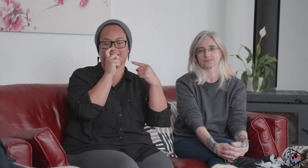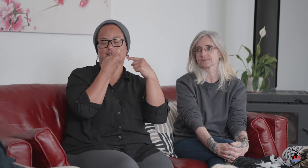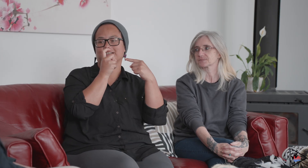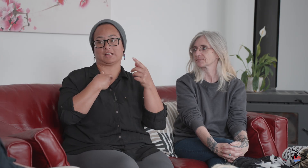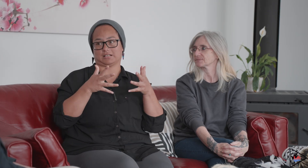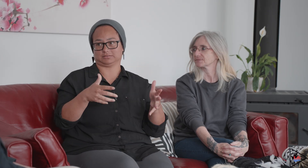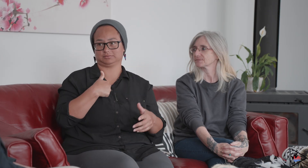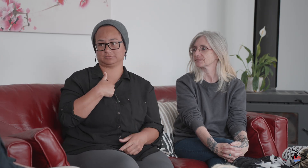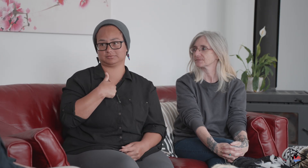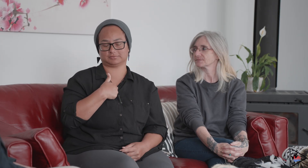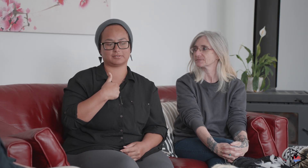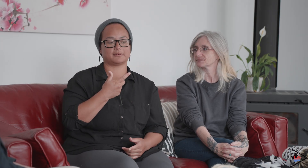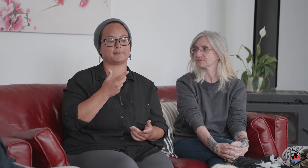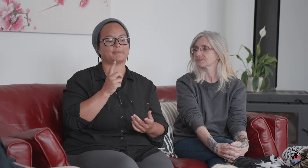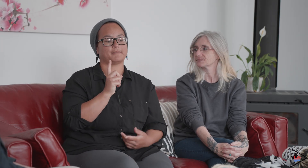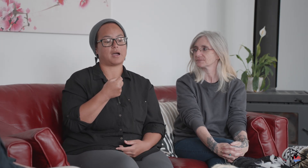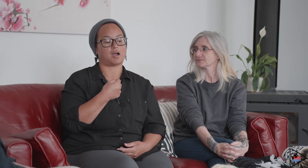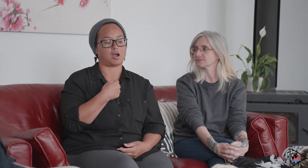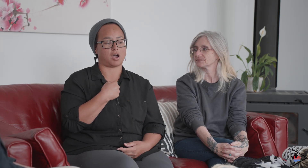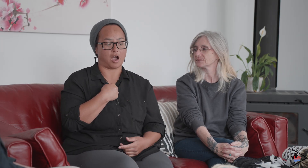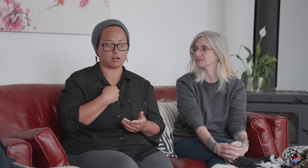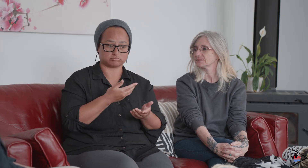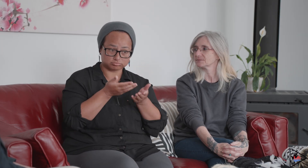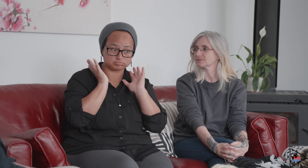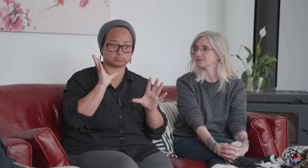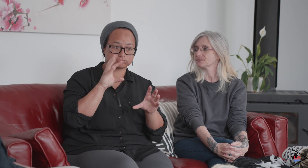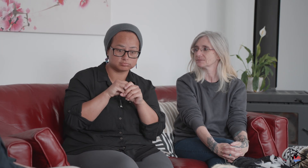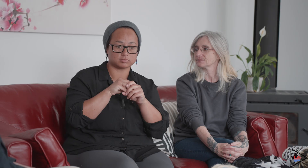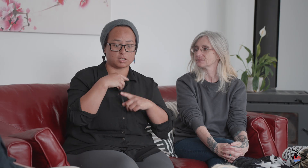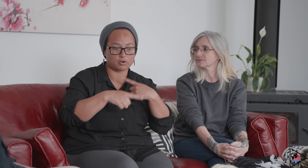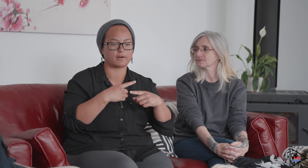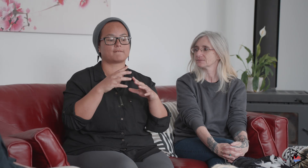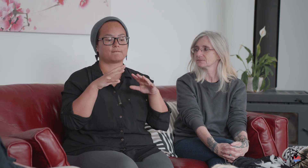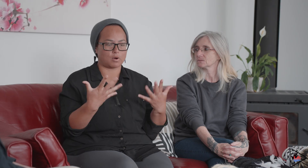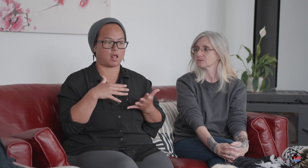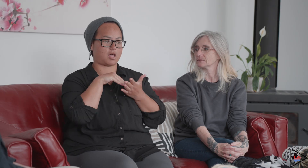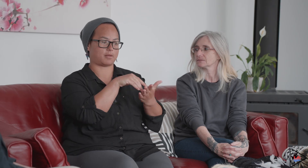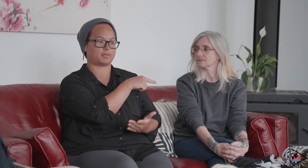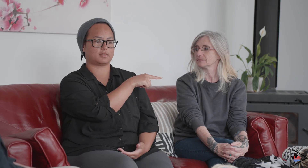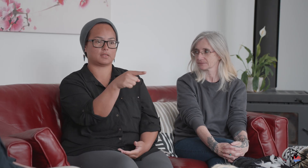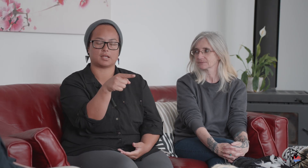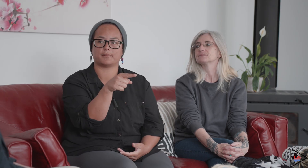feel like they say they can't. I really do not like the word can't. You've got to think about